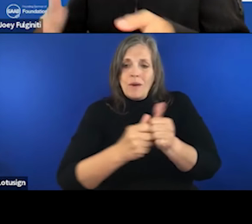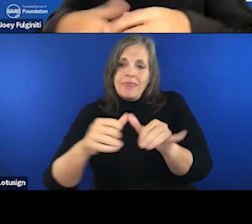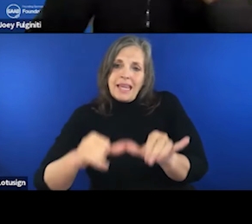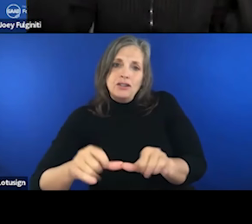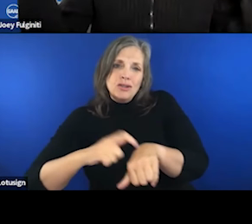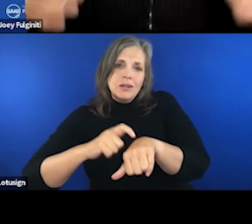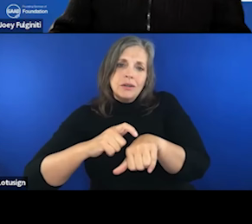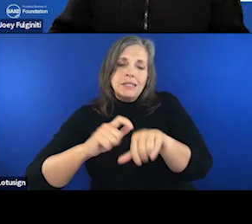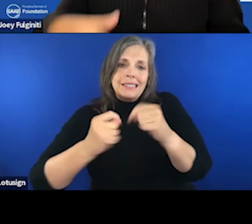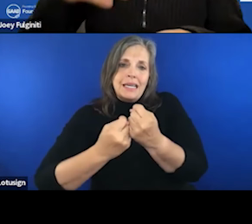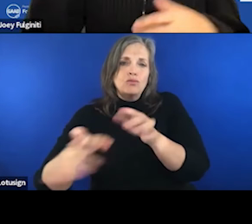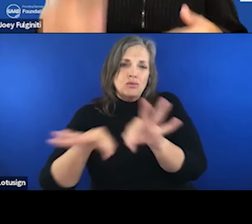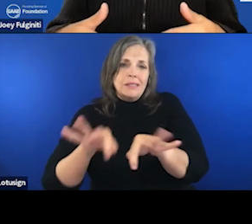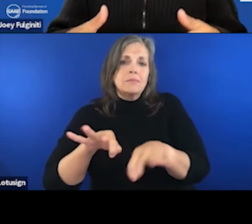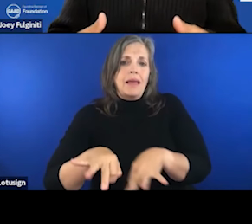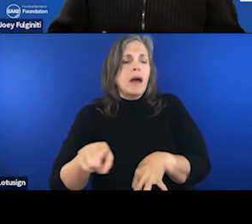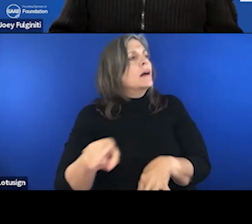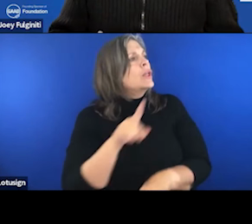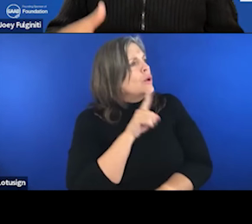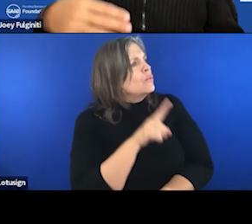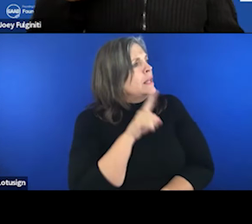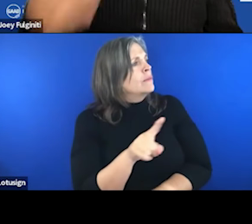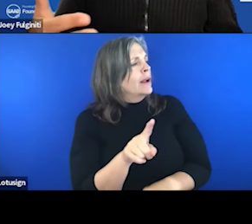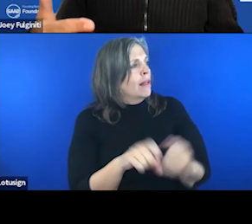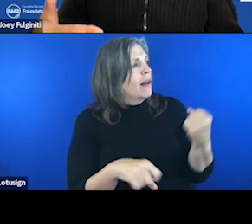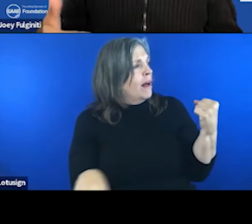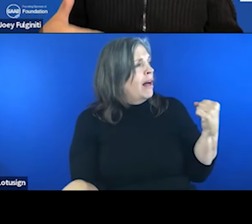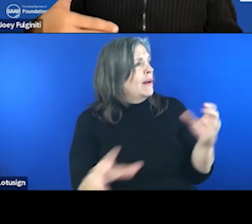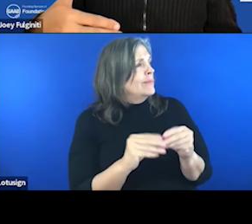them all of this and they would be really really long meetings that would go over and have to be